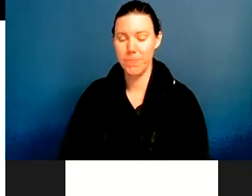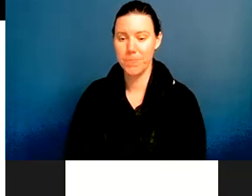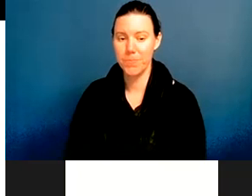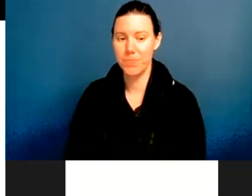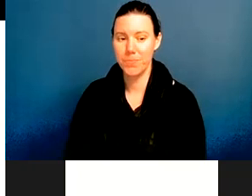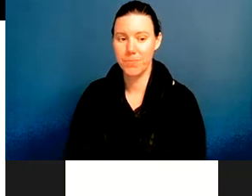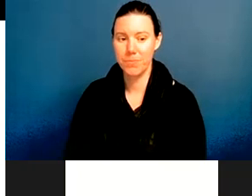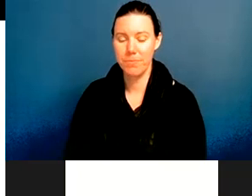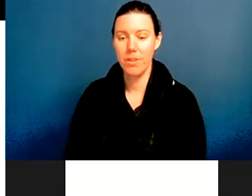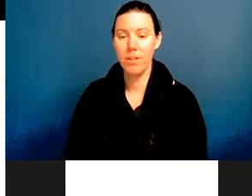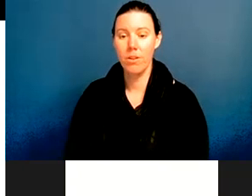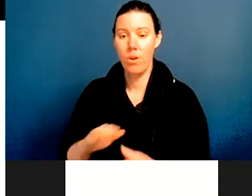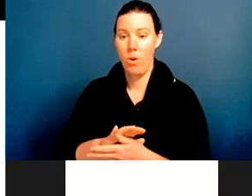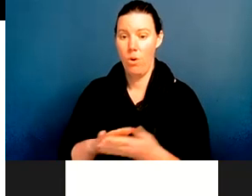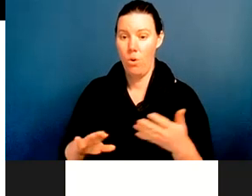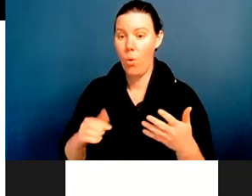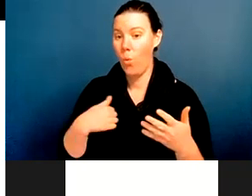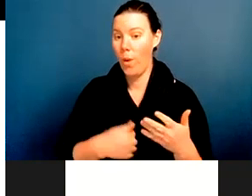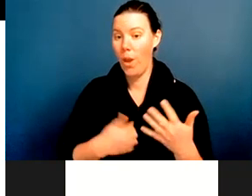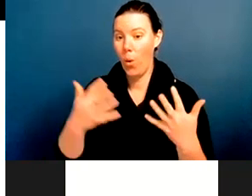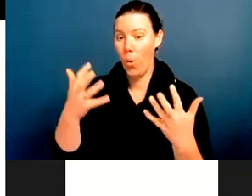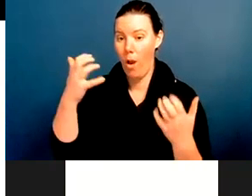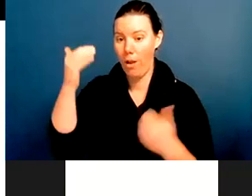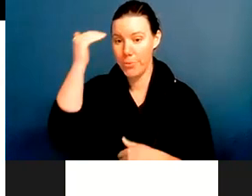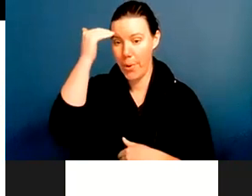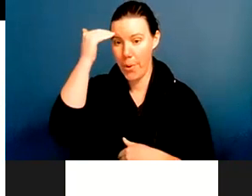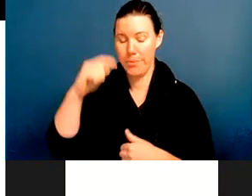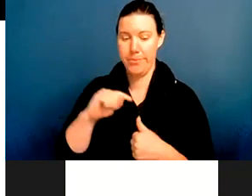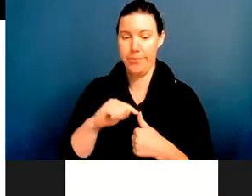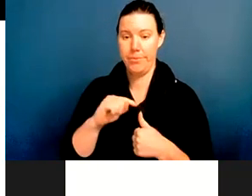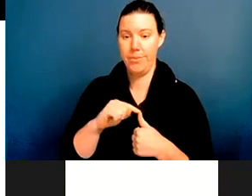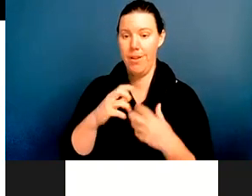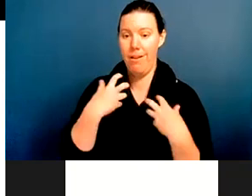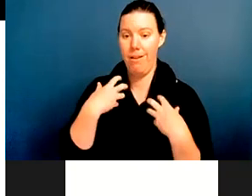So we would like to know, what does health equity mean to you?